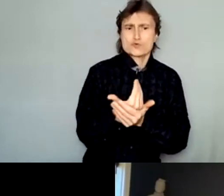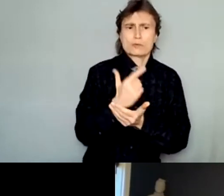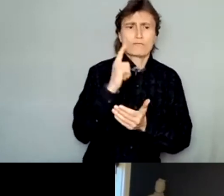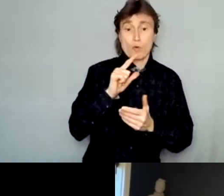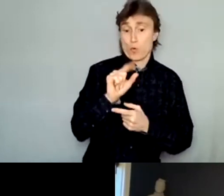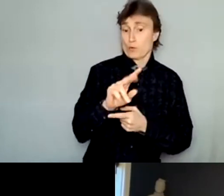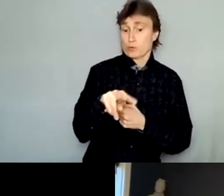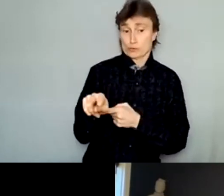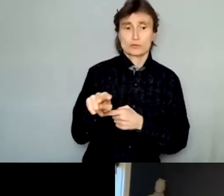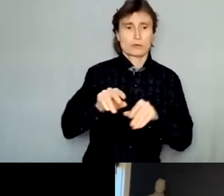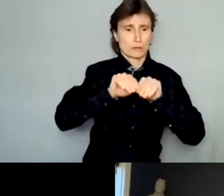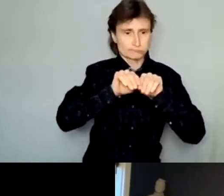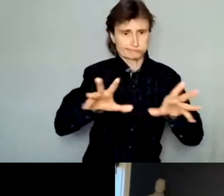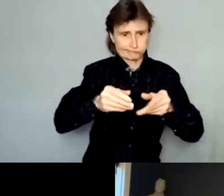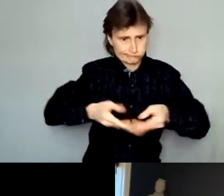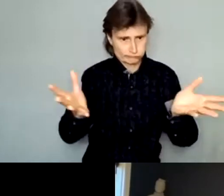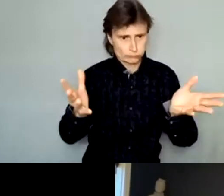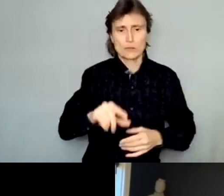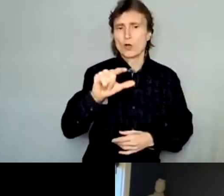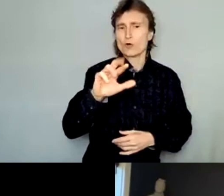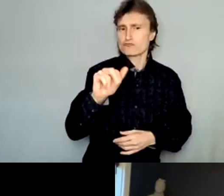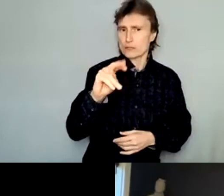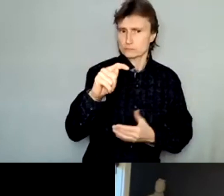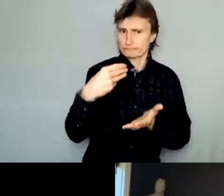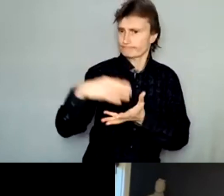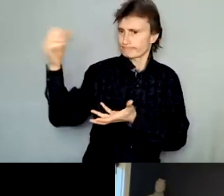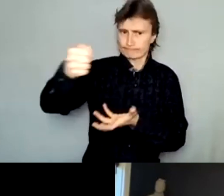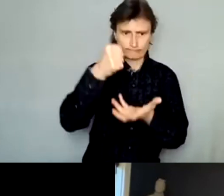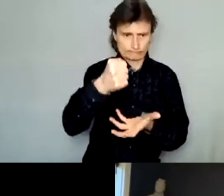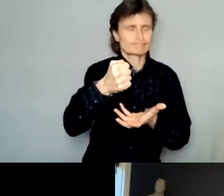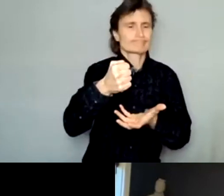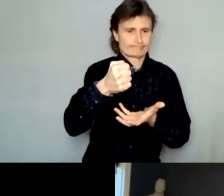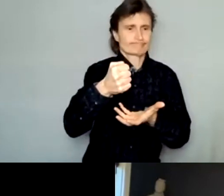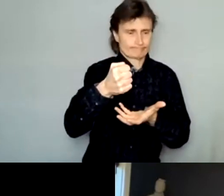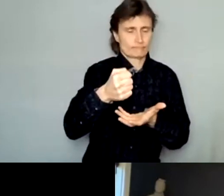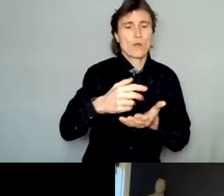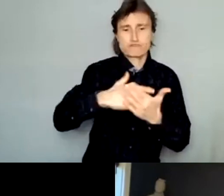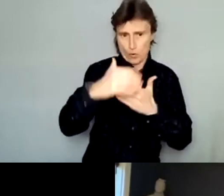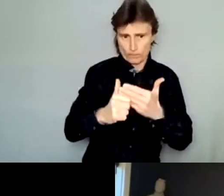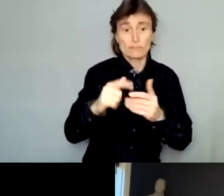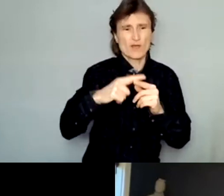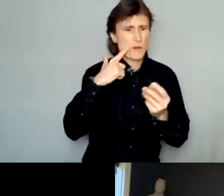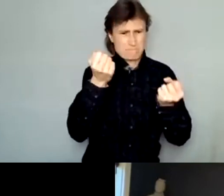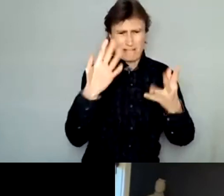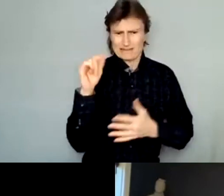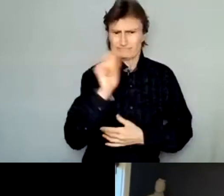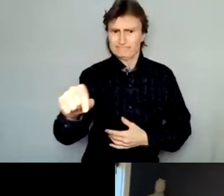We uploaded announcements concerning the programs that we’ll be undertaking.